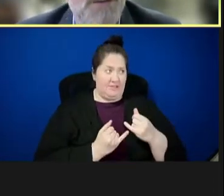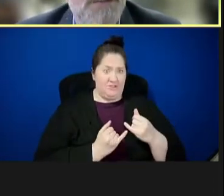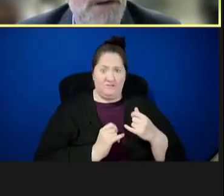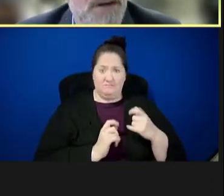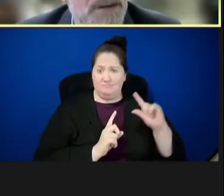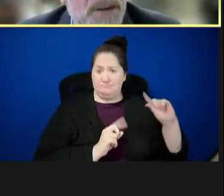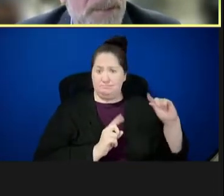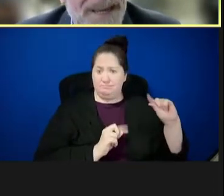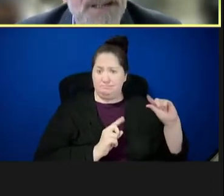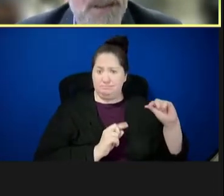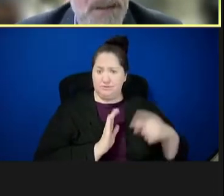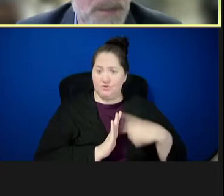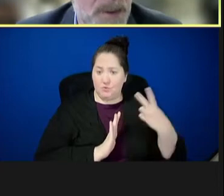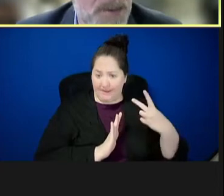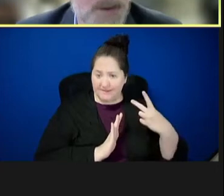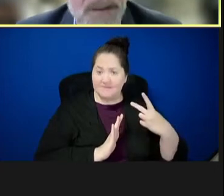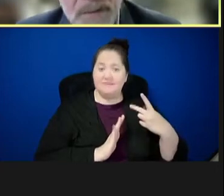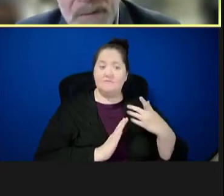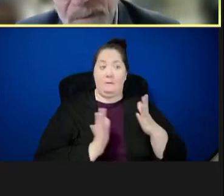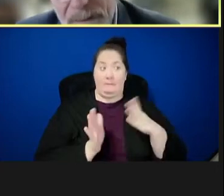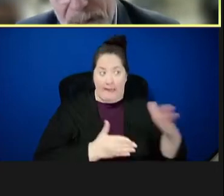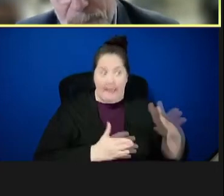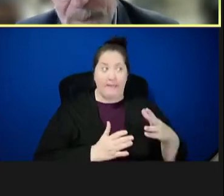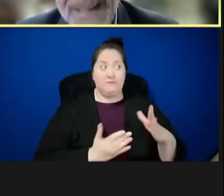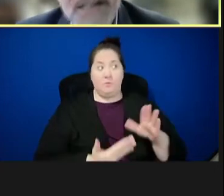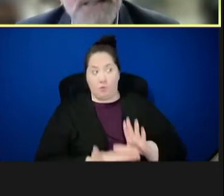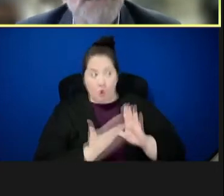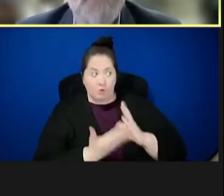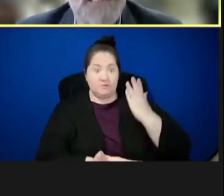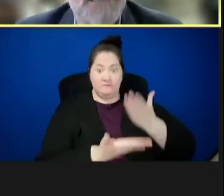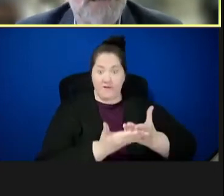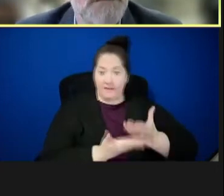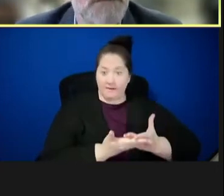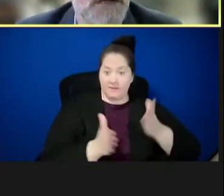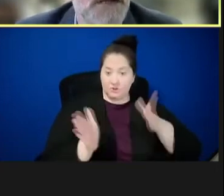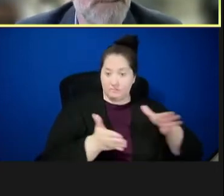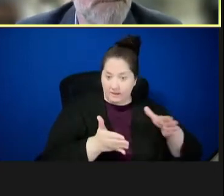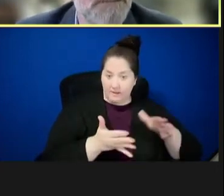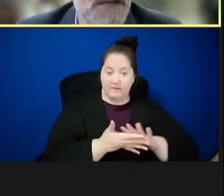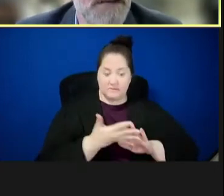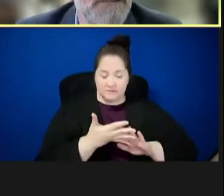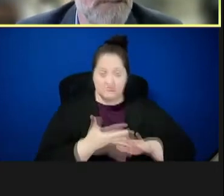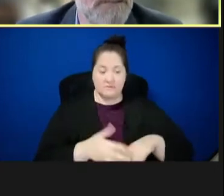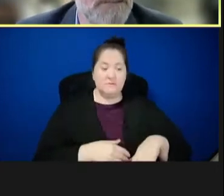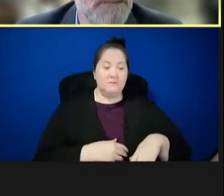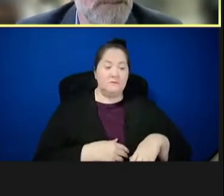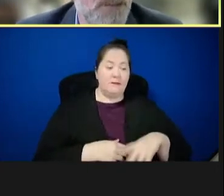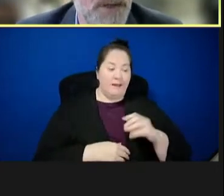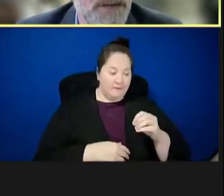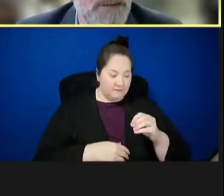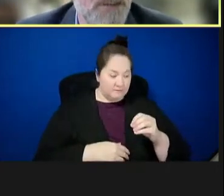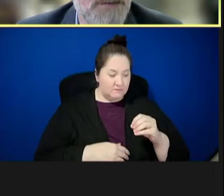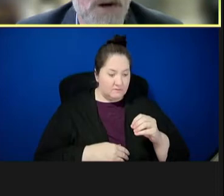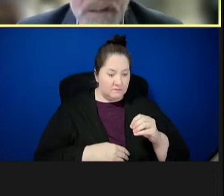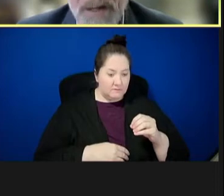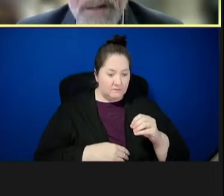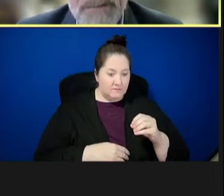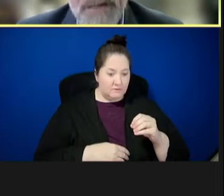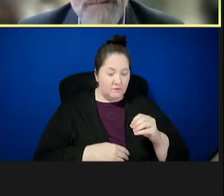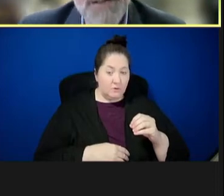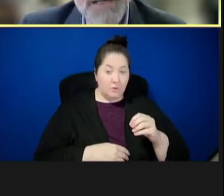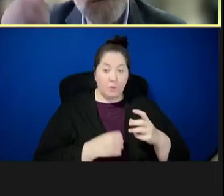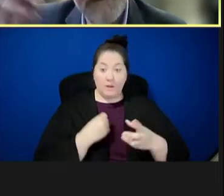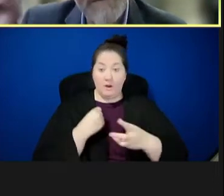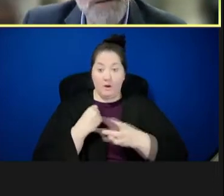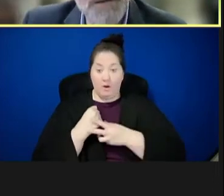over our plans and our approach and validation plans. And we've archived every single learning